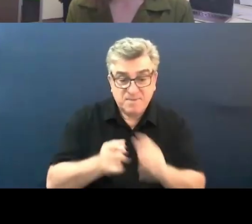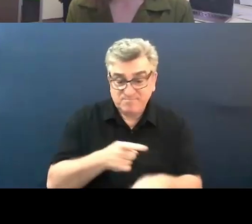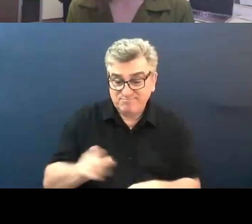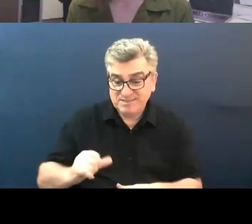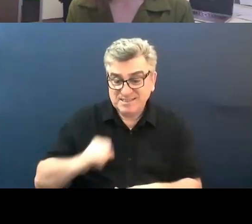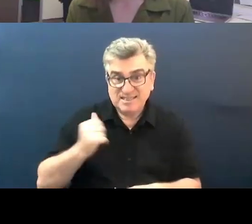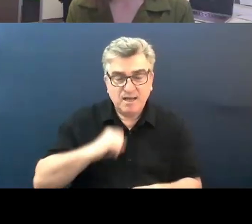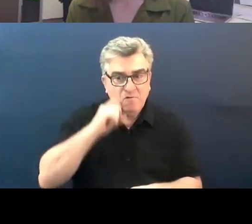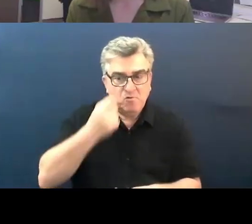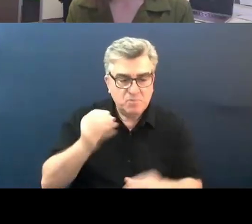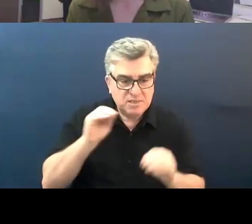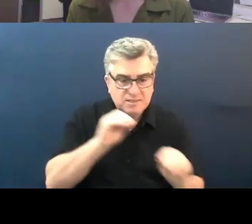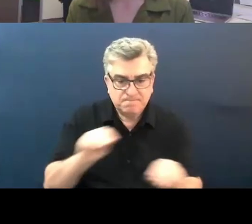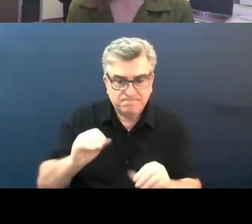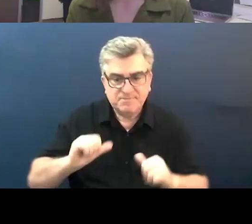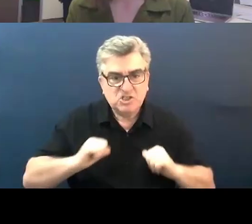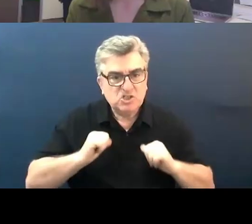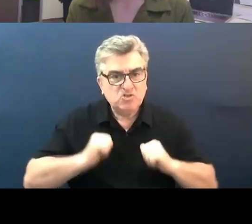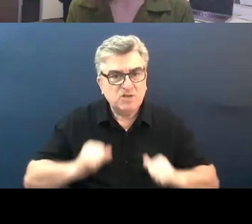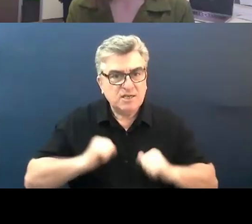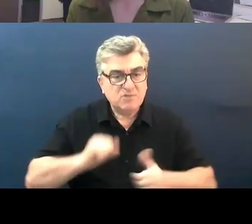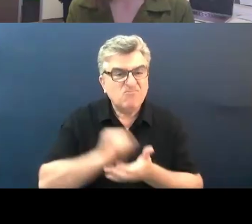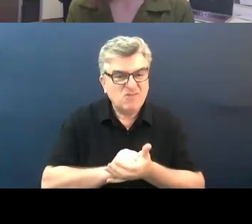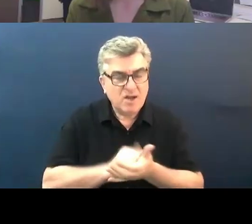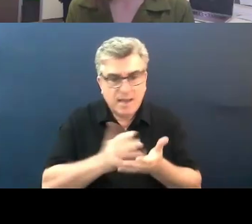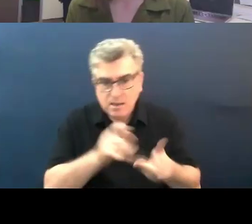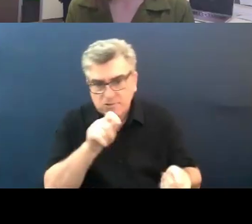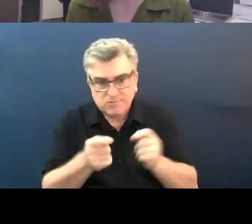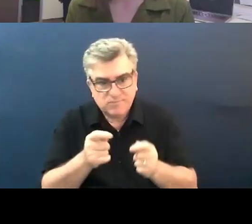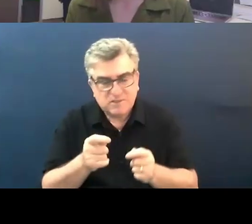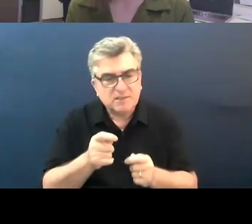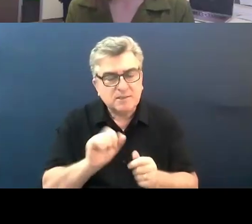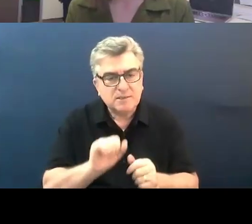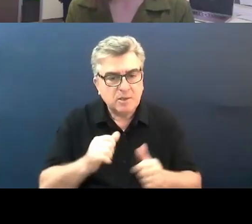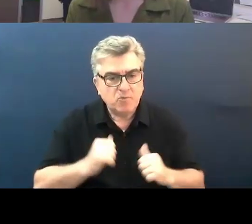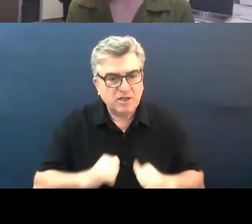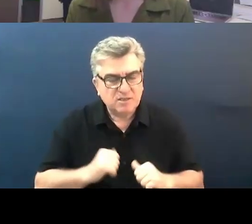make adjustments in routine clinical practice. There are some simple things we can be thinking